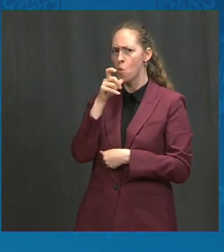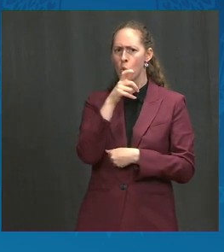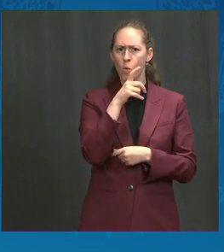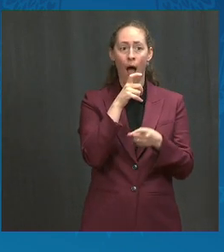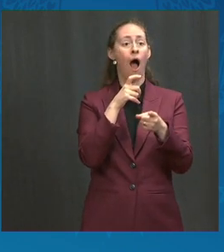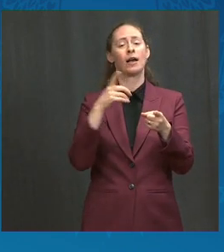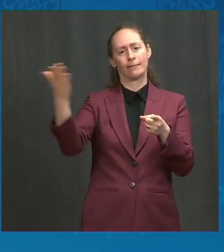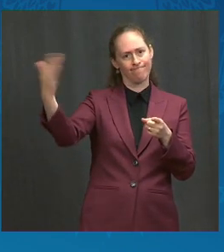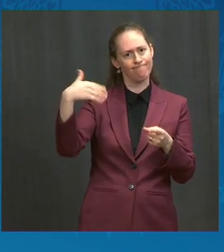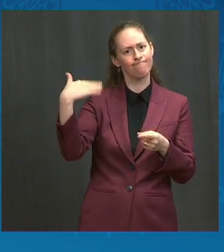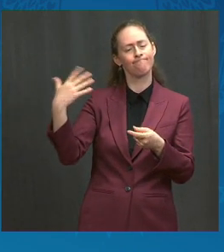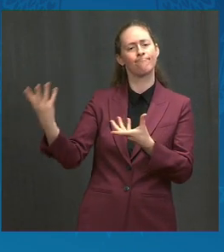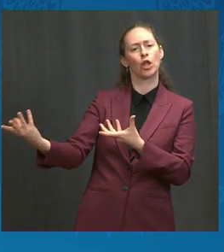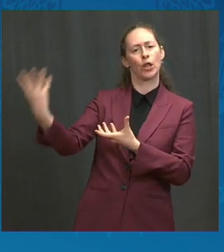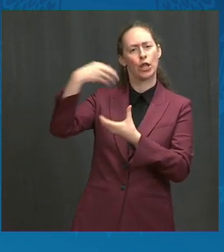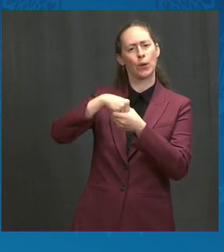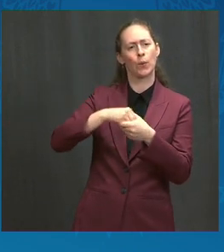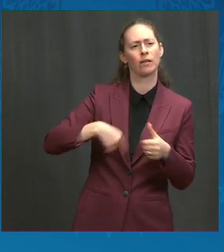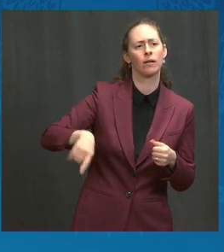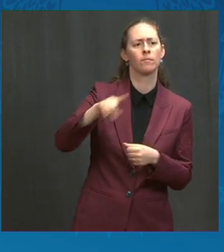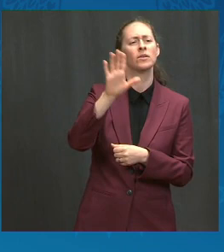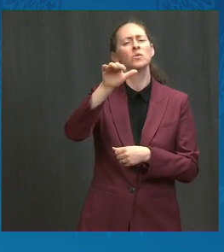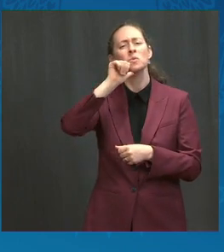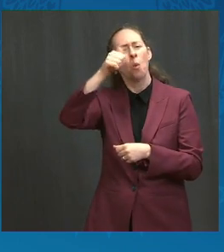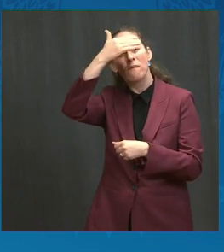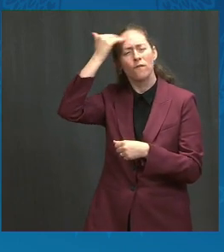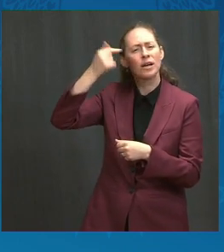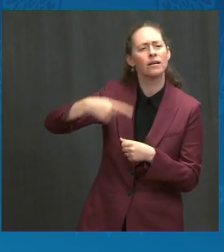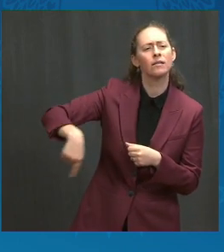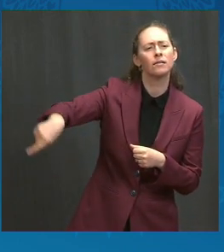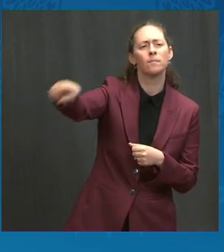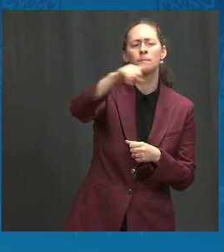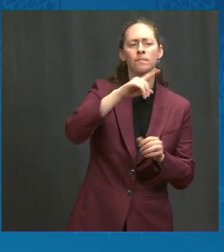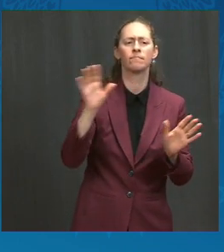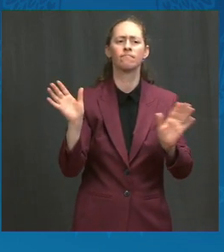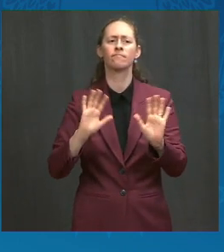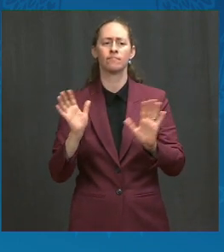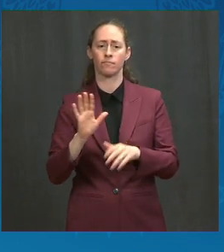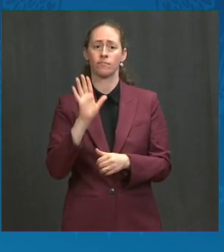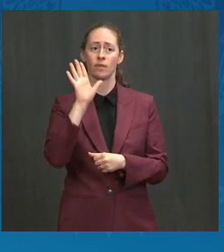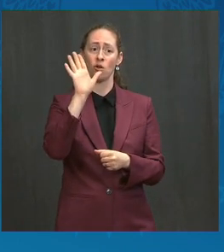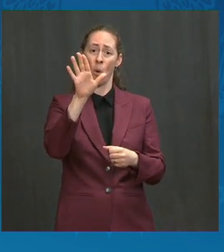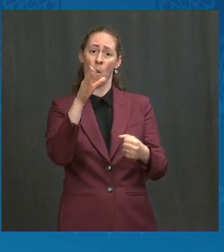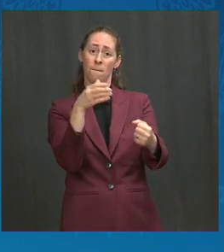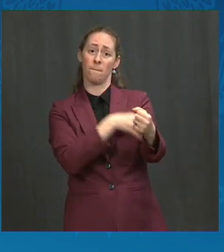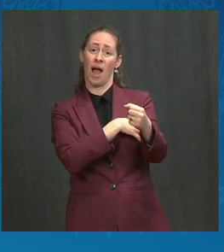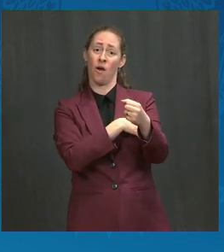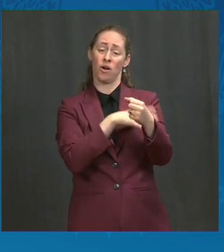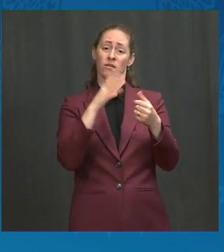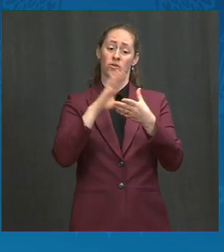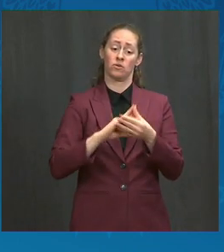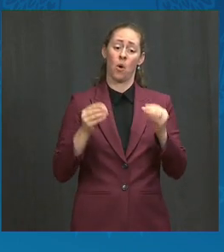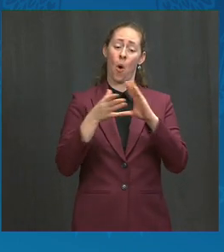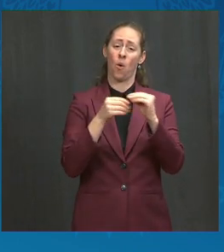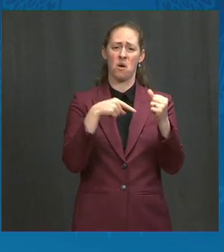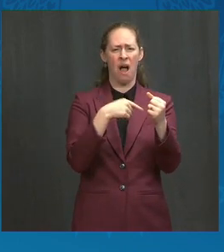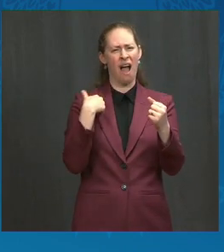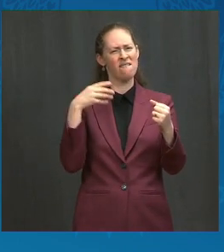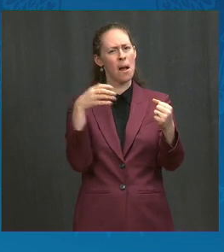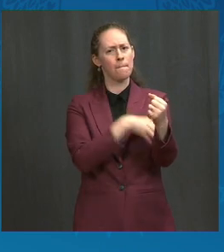And do not forget the power of your own story. When we bring people in --